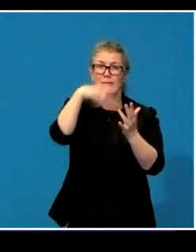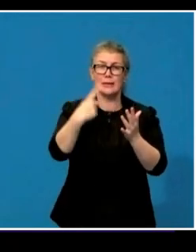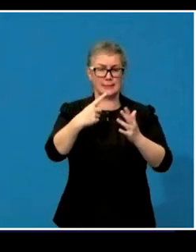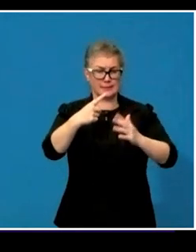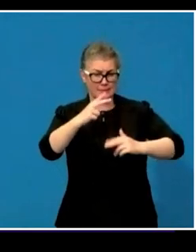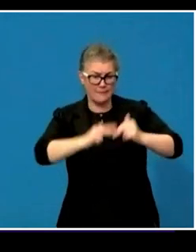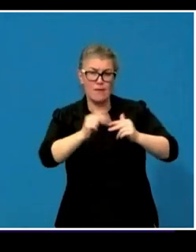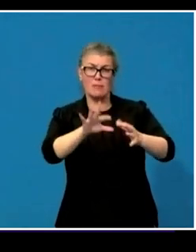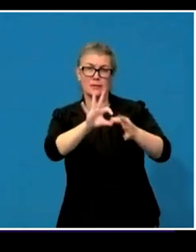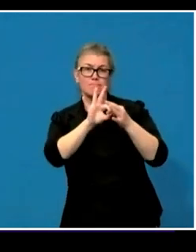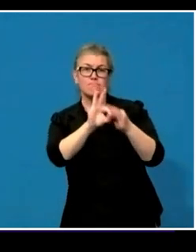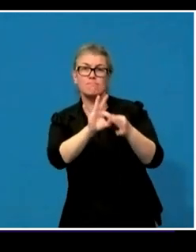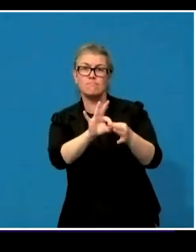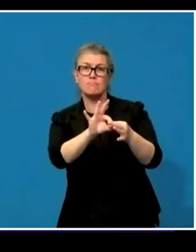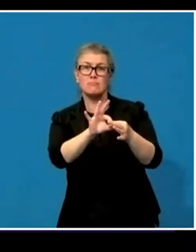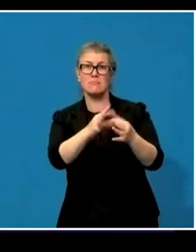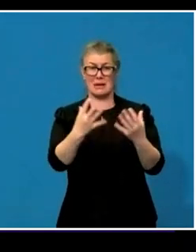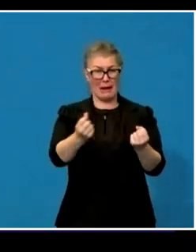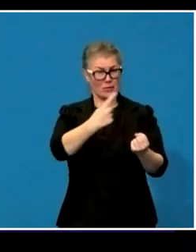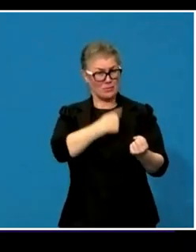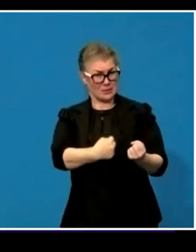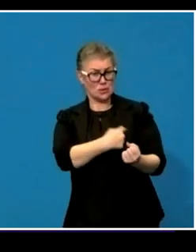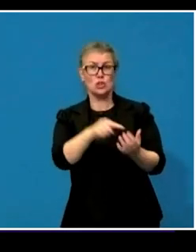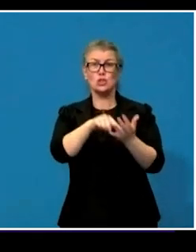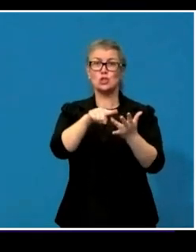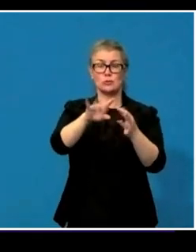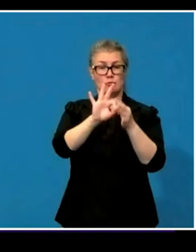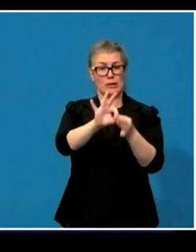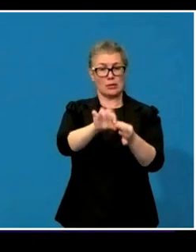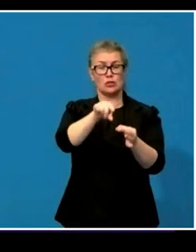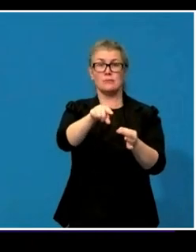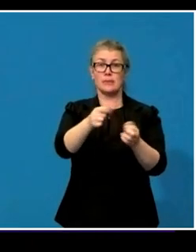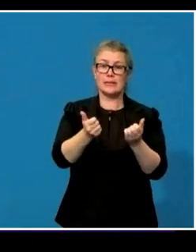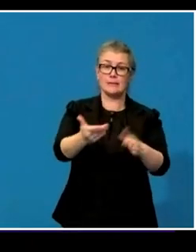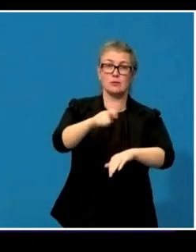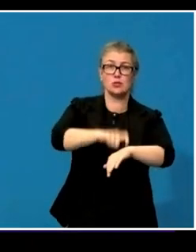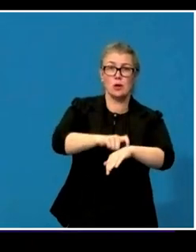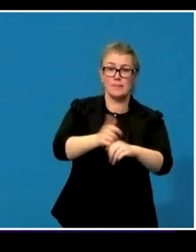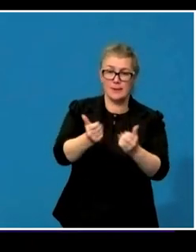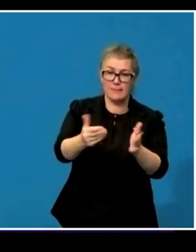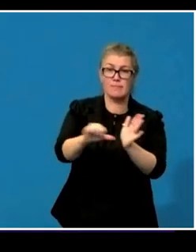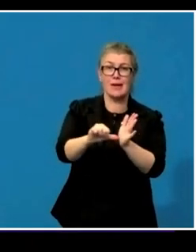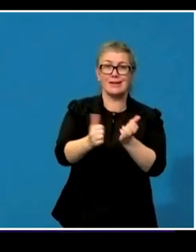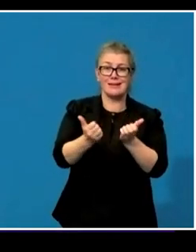And committing to those relationships in terms of time, money, and effort around how